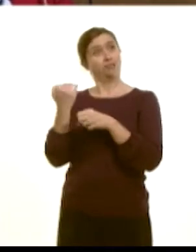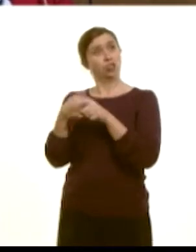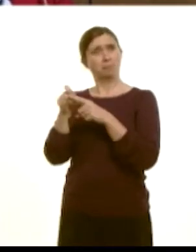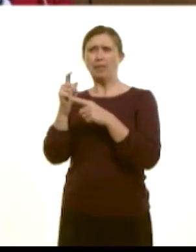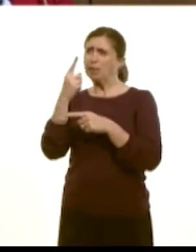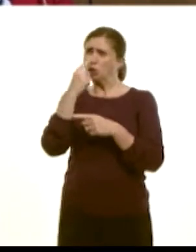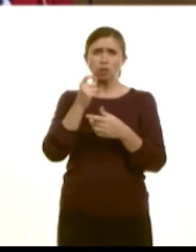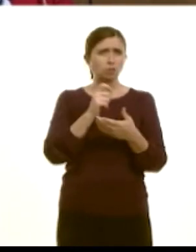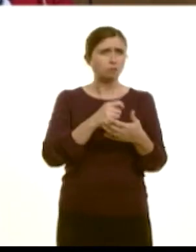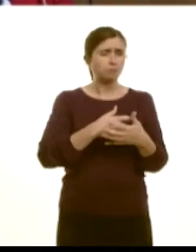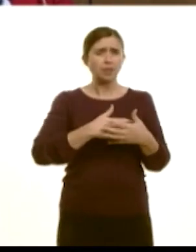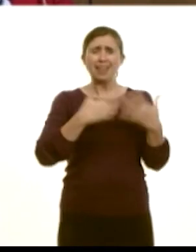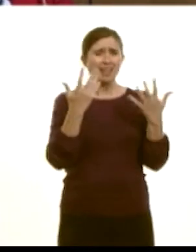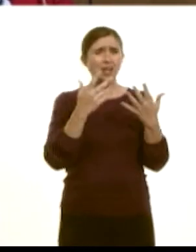anything unless it was specifically not allowed.